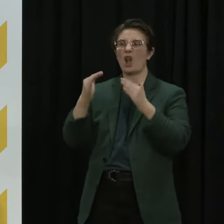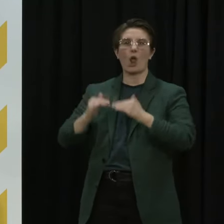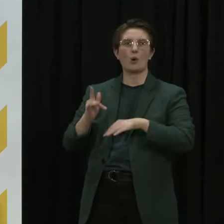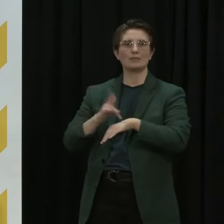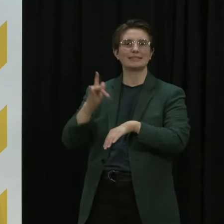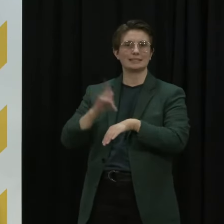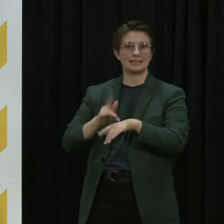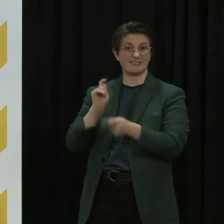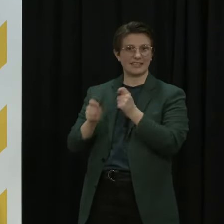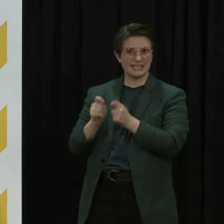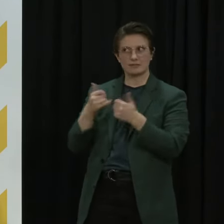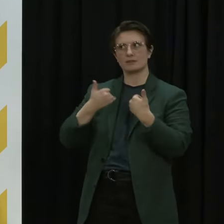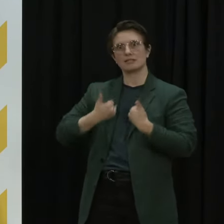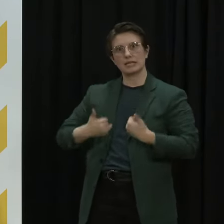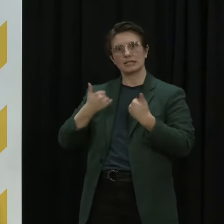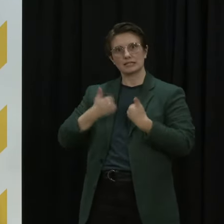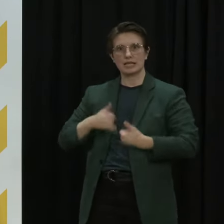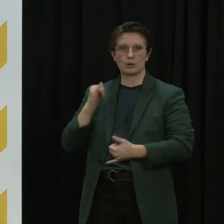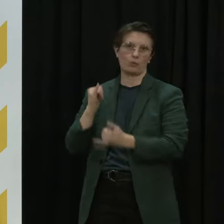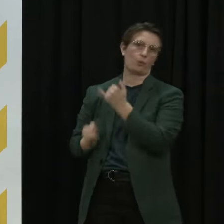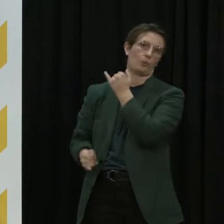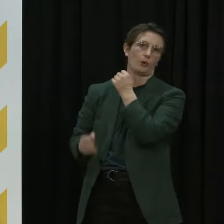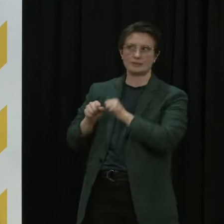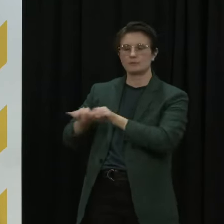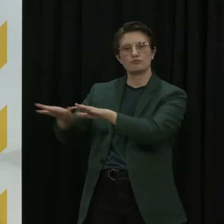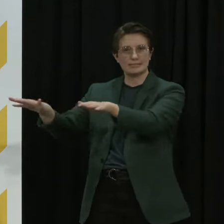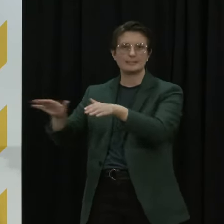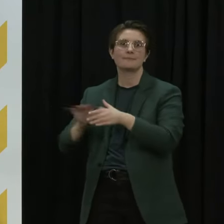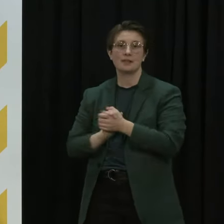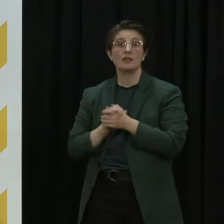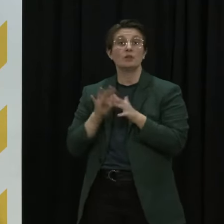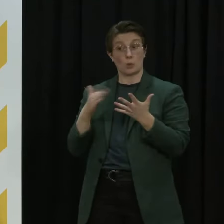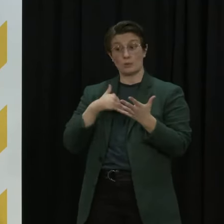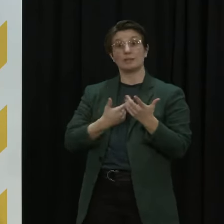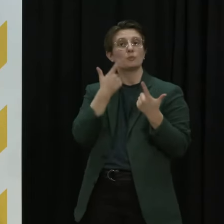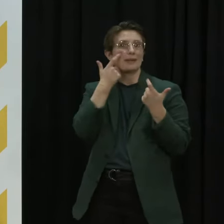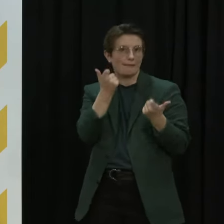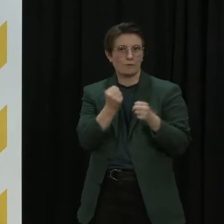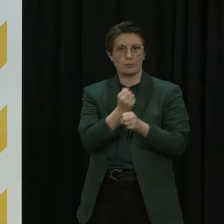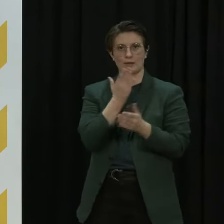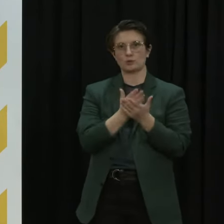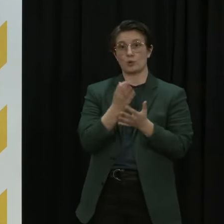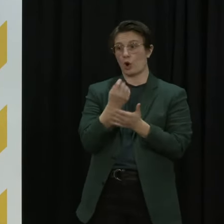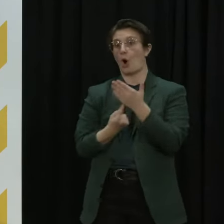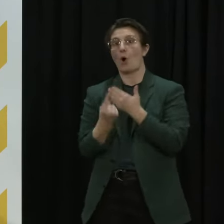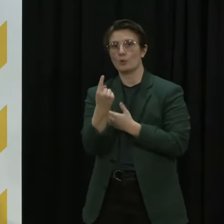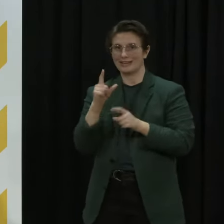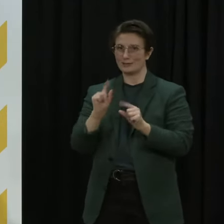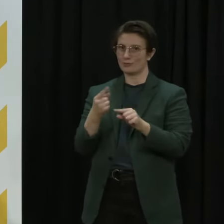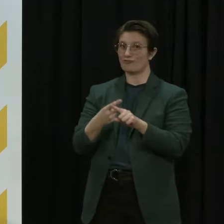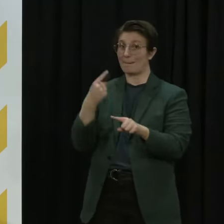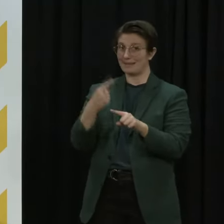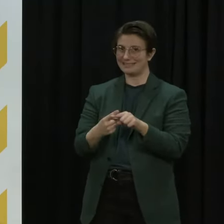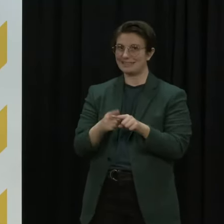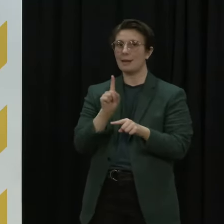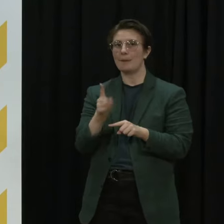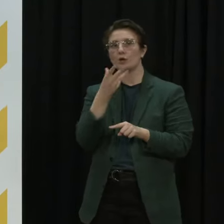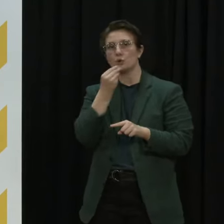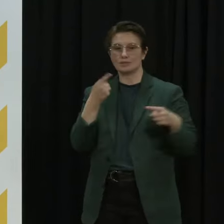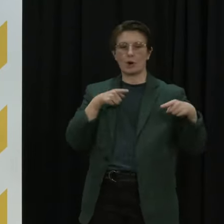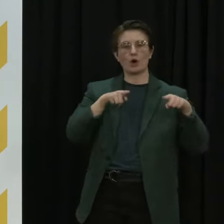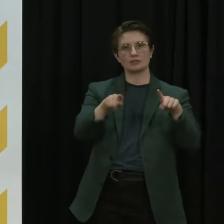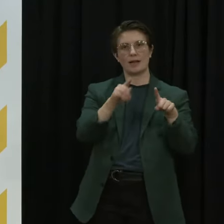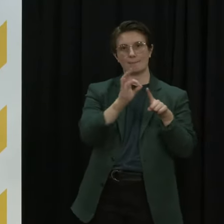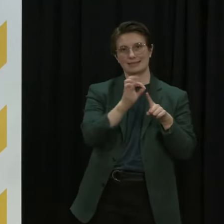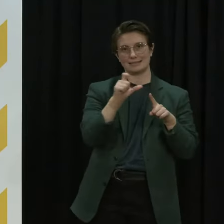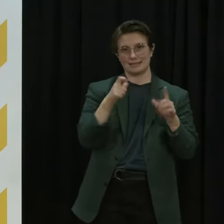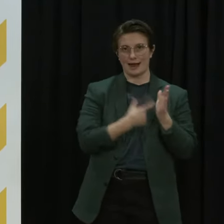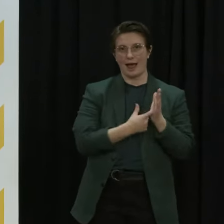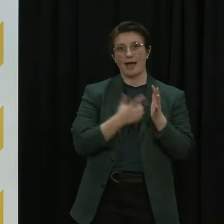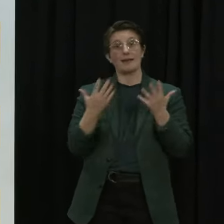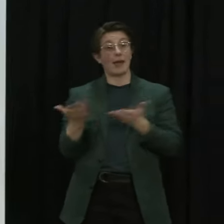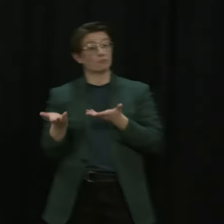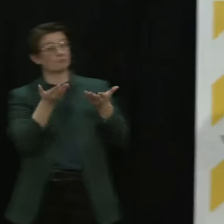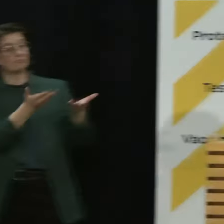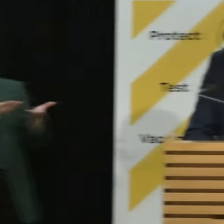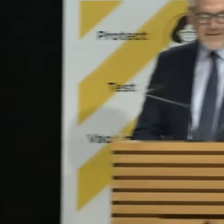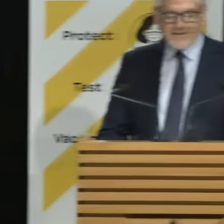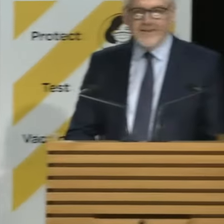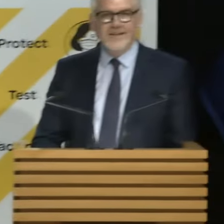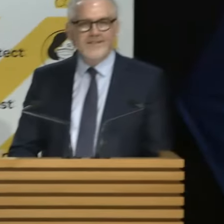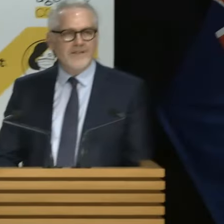that's why we must ensure a